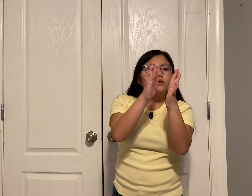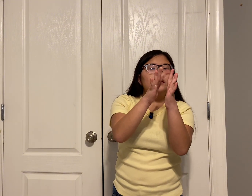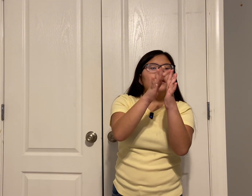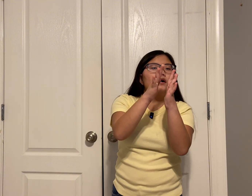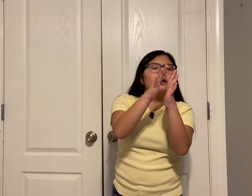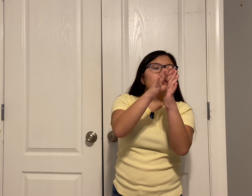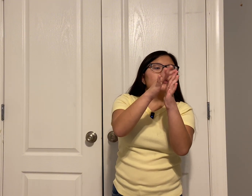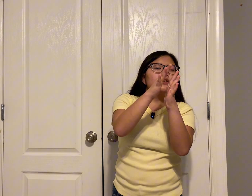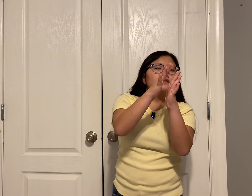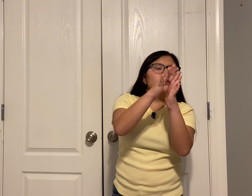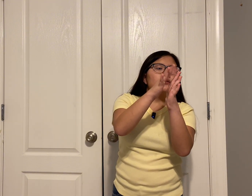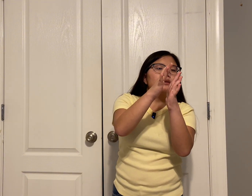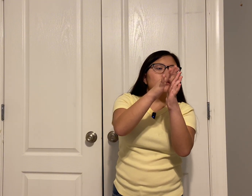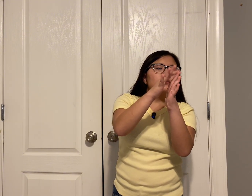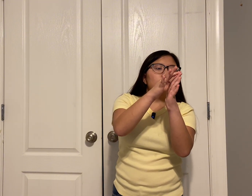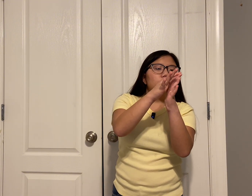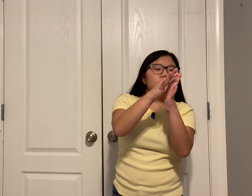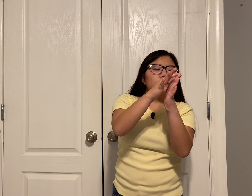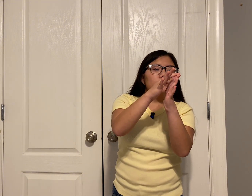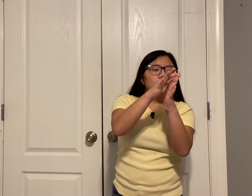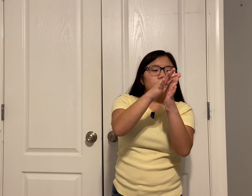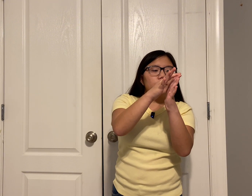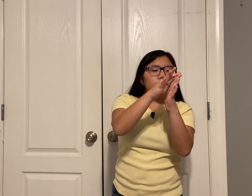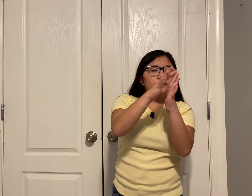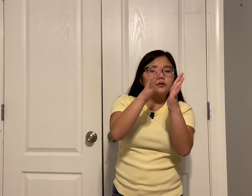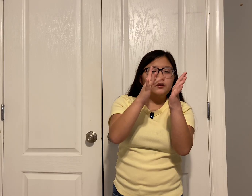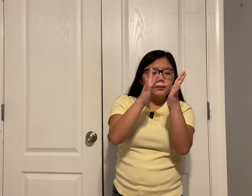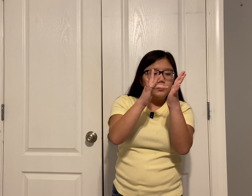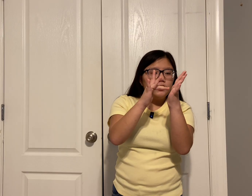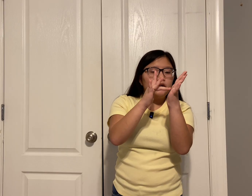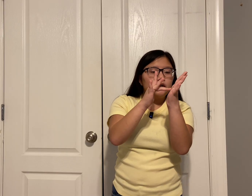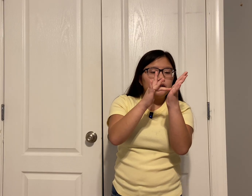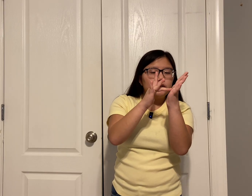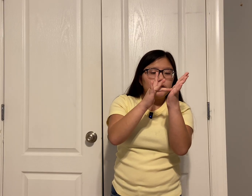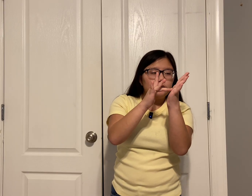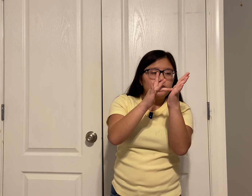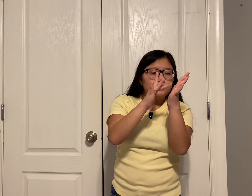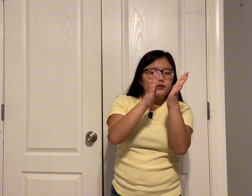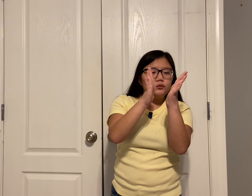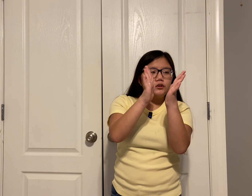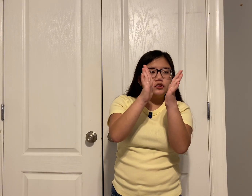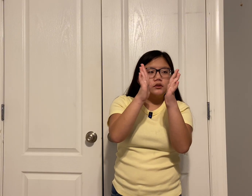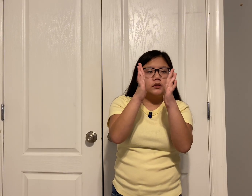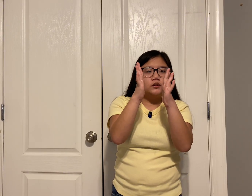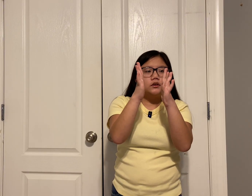With the other index finger-with the other middle finger up here and not down and then switch.